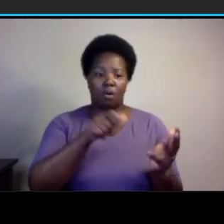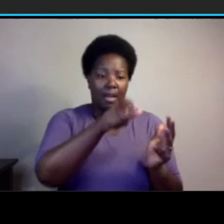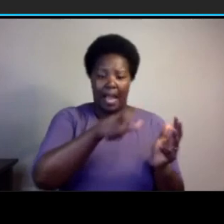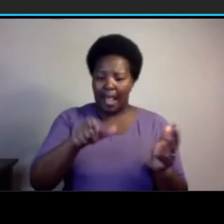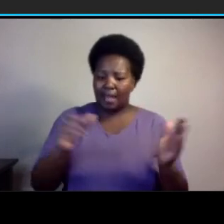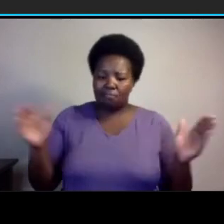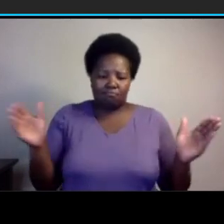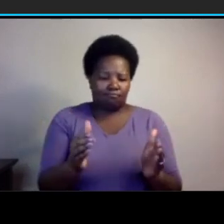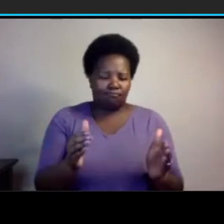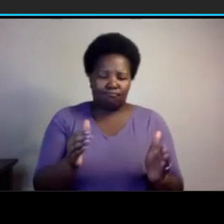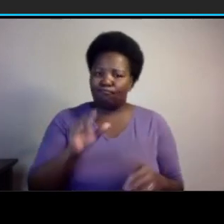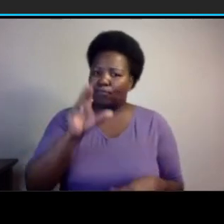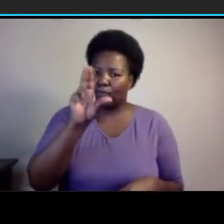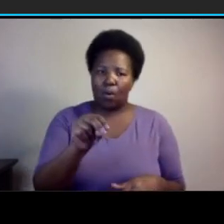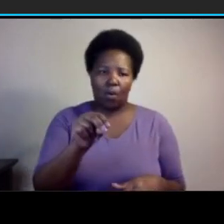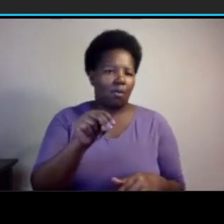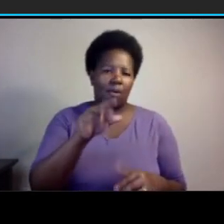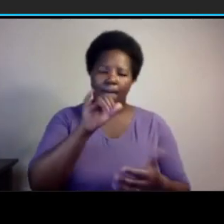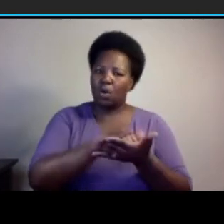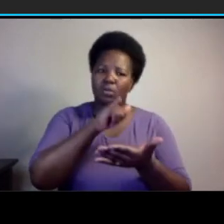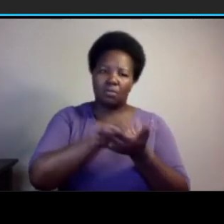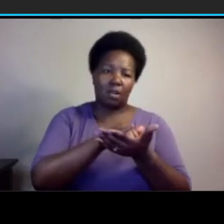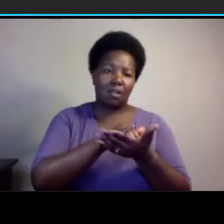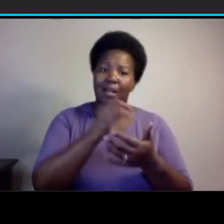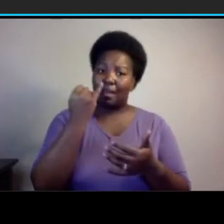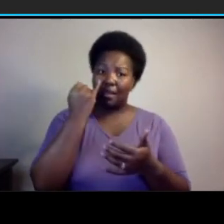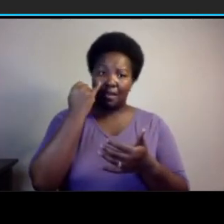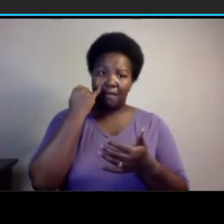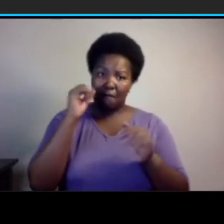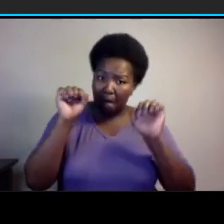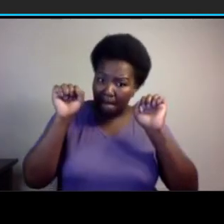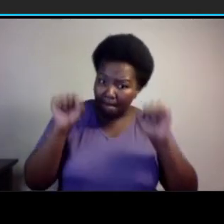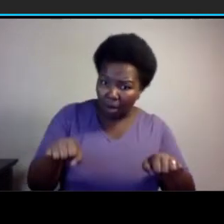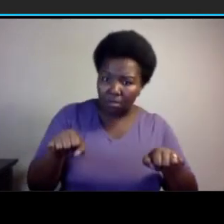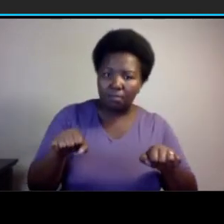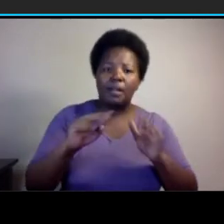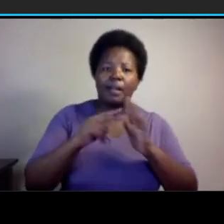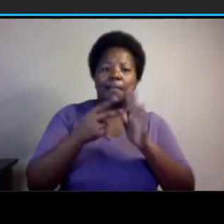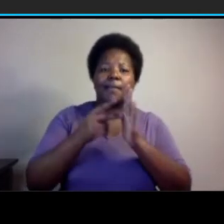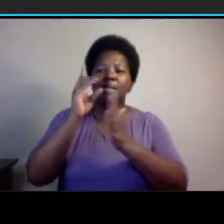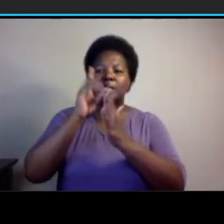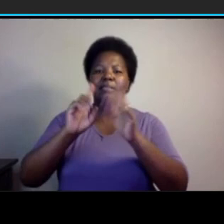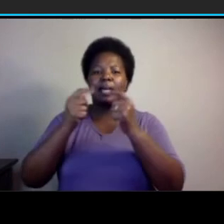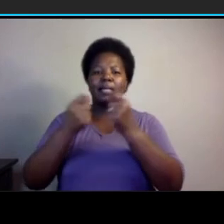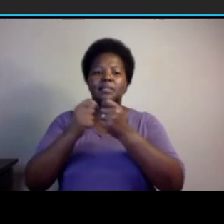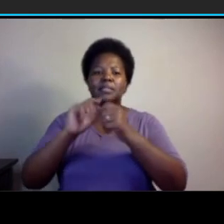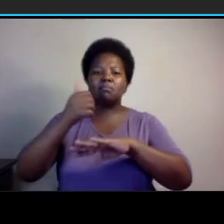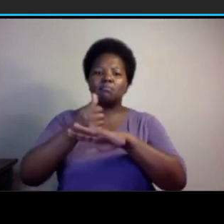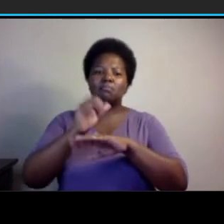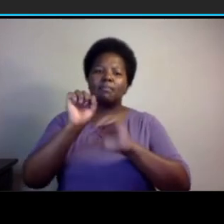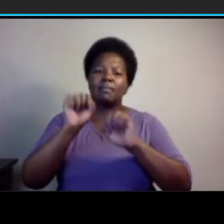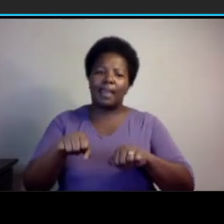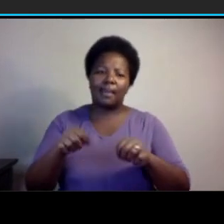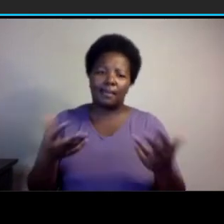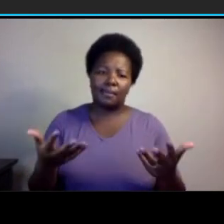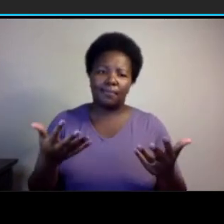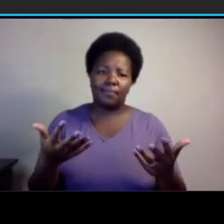not possible if it was possible the design team would incorporate it and um we tried um